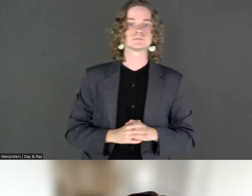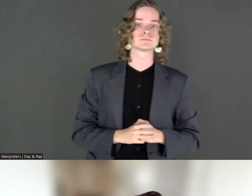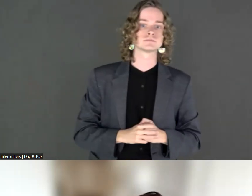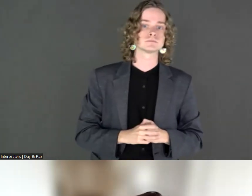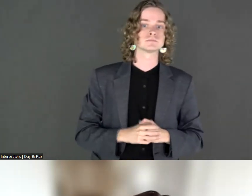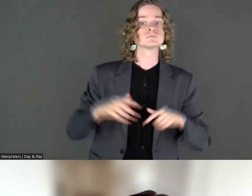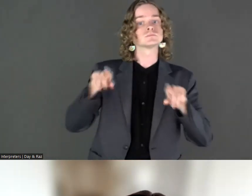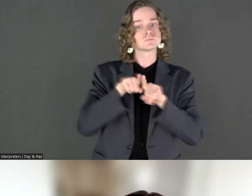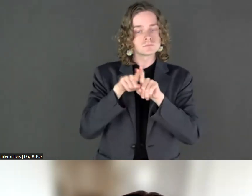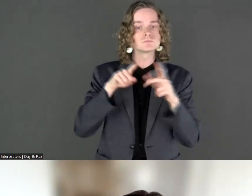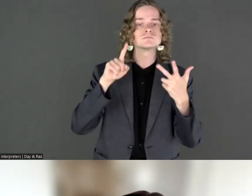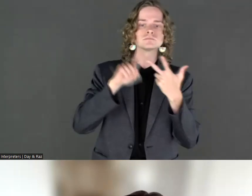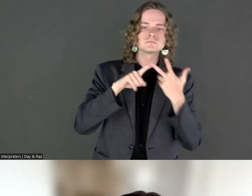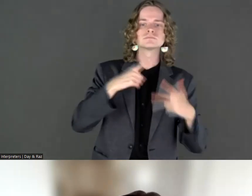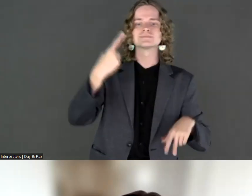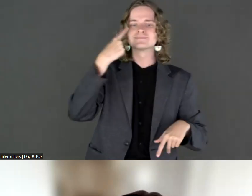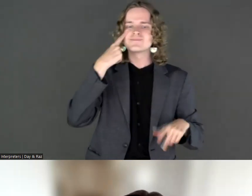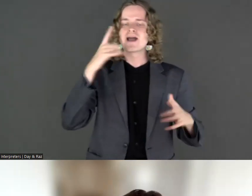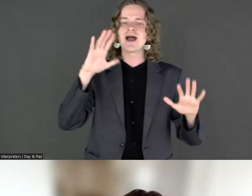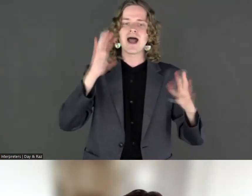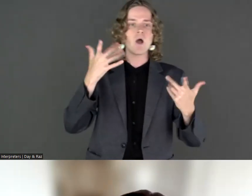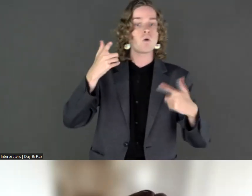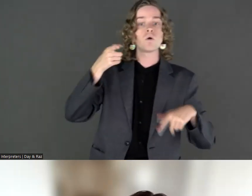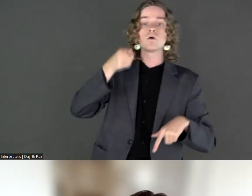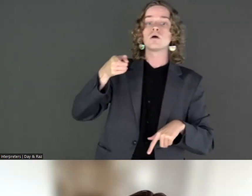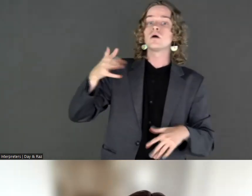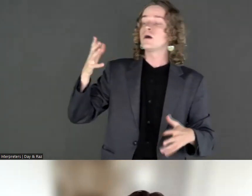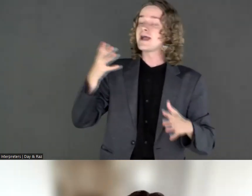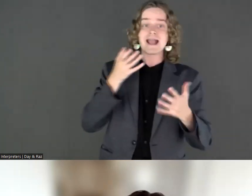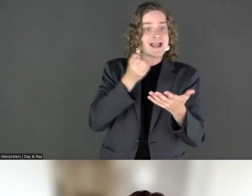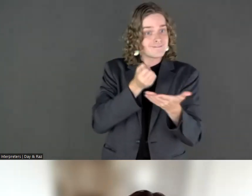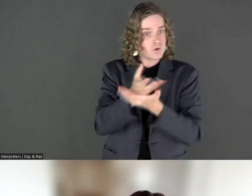and recognizing that this does require some investment and needs to be budgeted for.